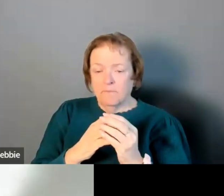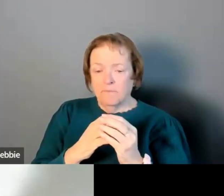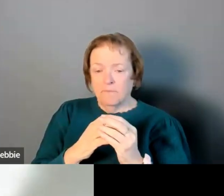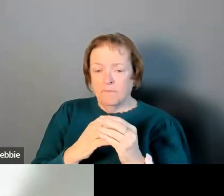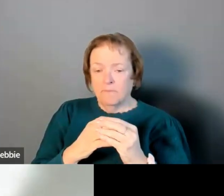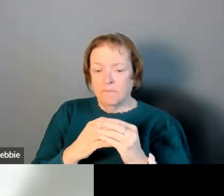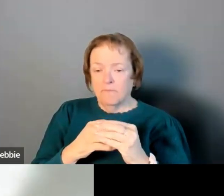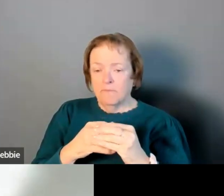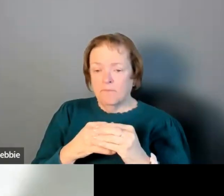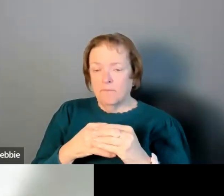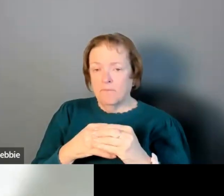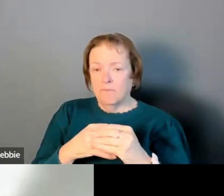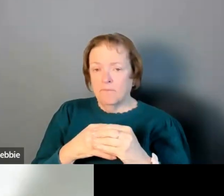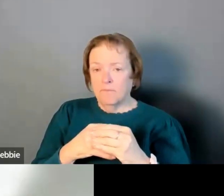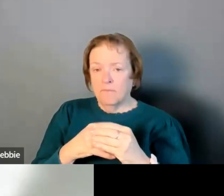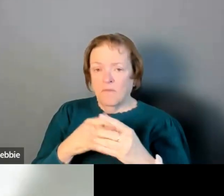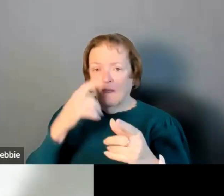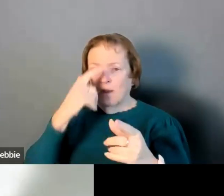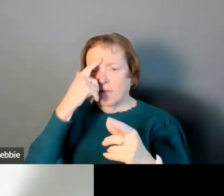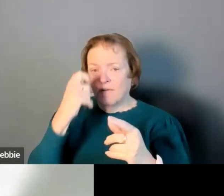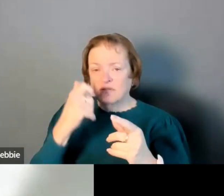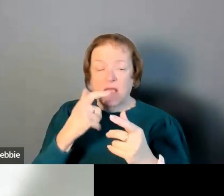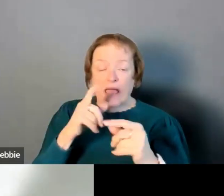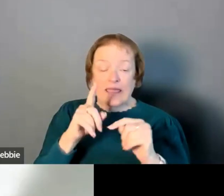Because I have these new nails on. Actually, they are not even new,